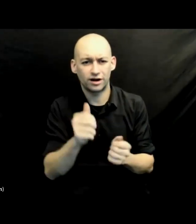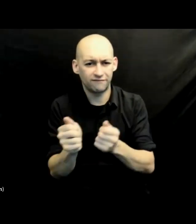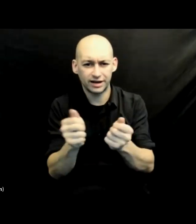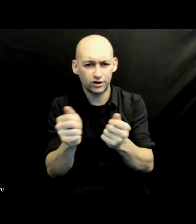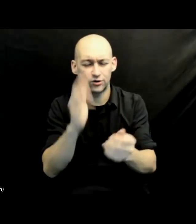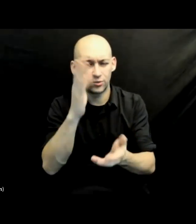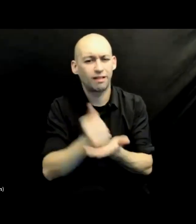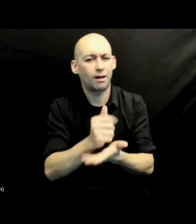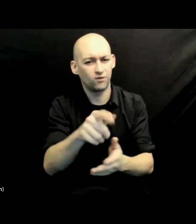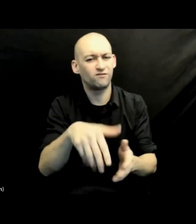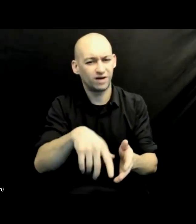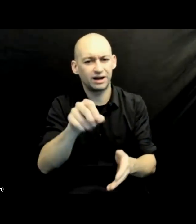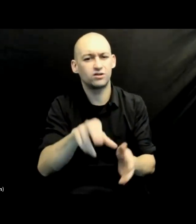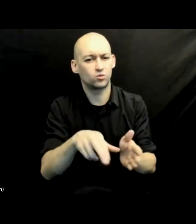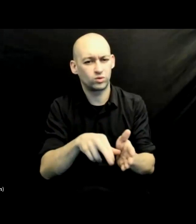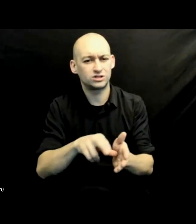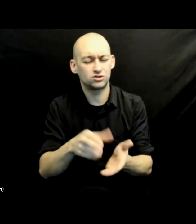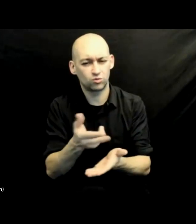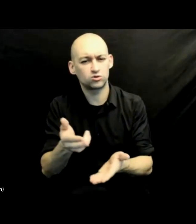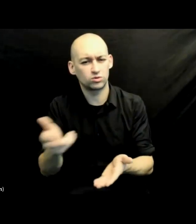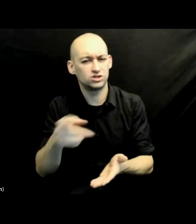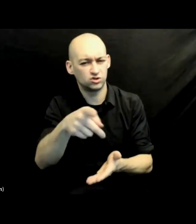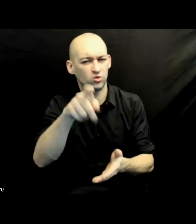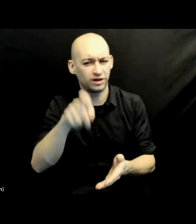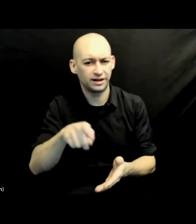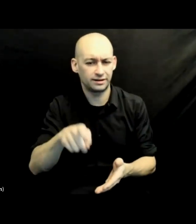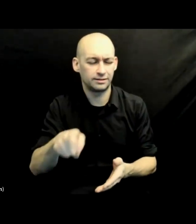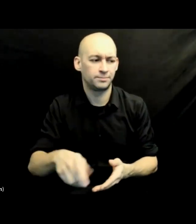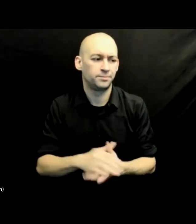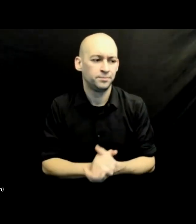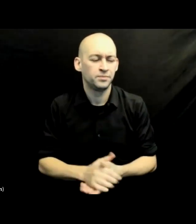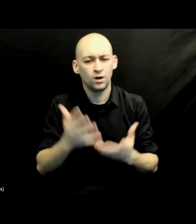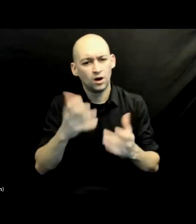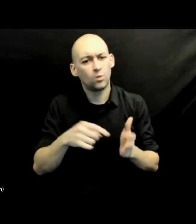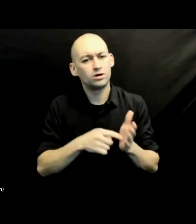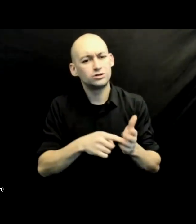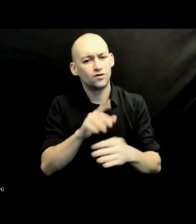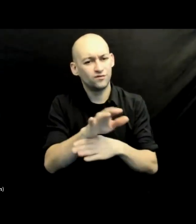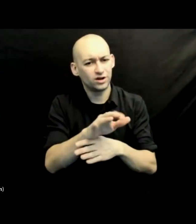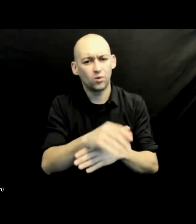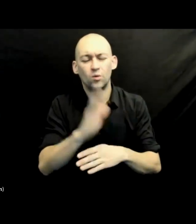that as most is that we want to also show a video that will address our partner outreach,